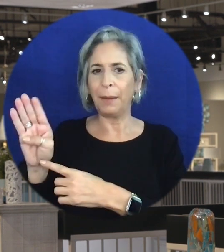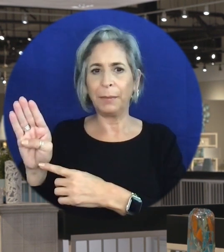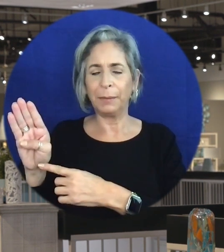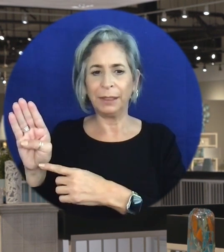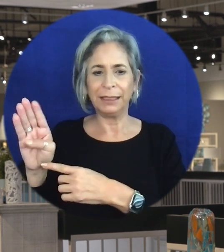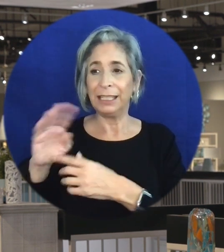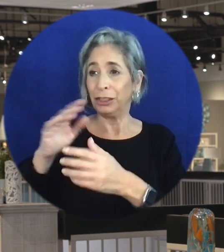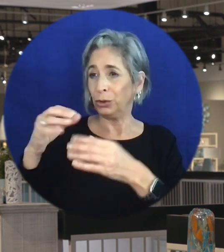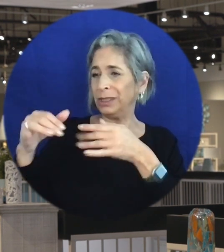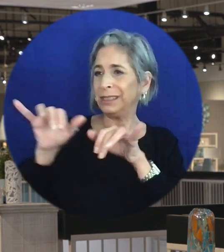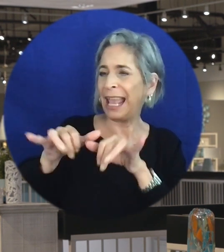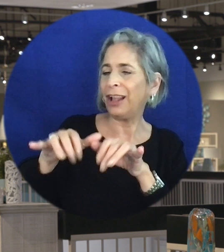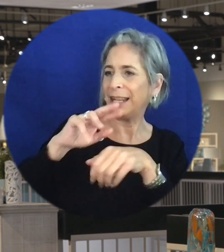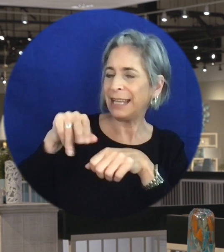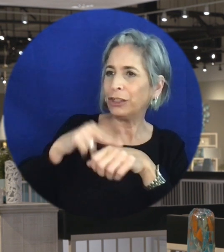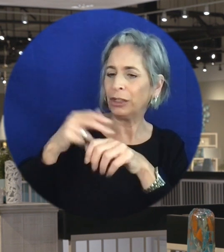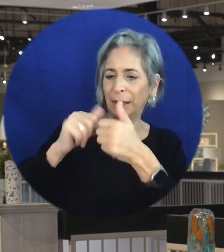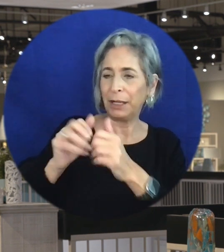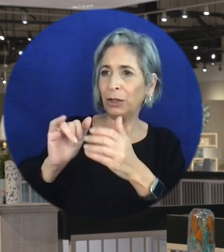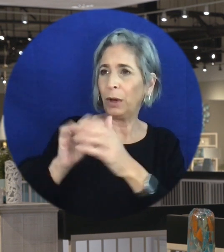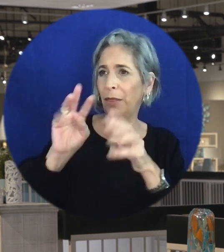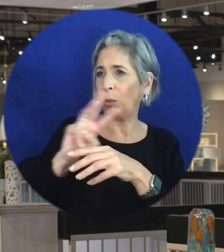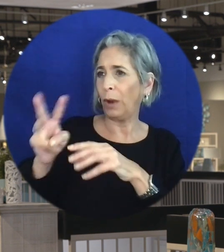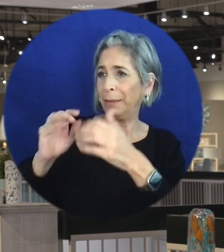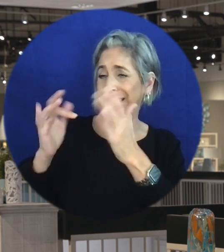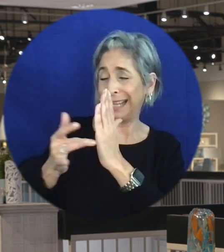to scale nationally and lead the competition with the latest web technologies.